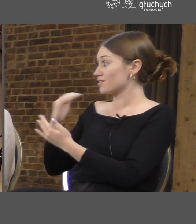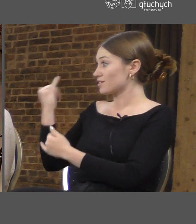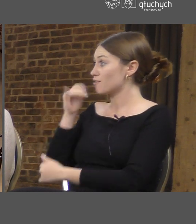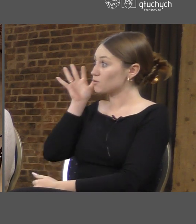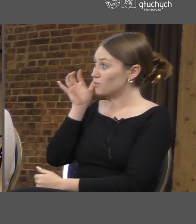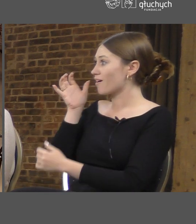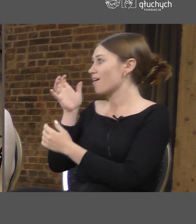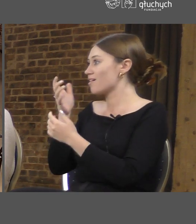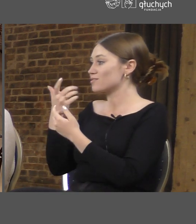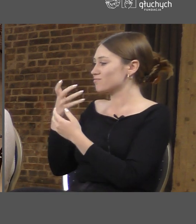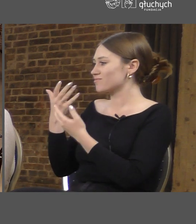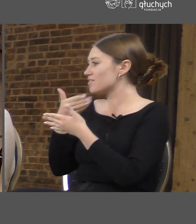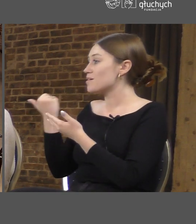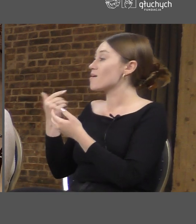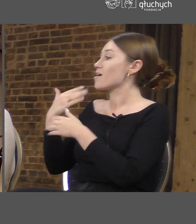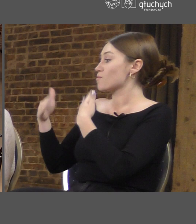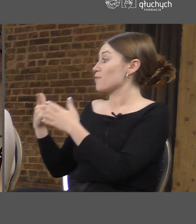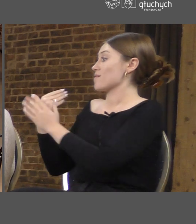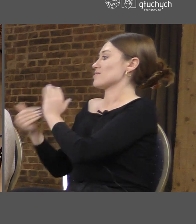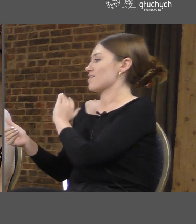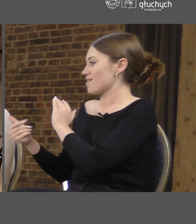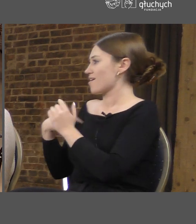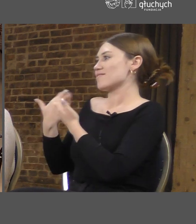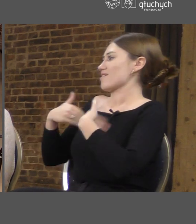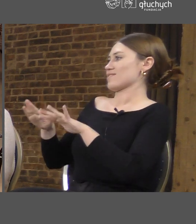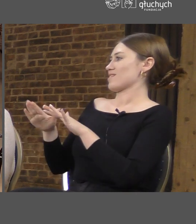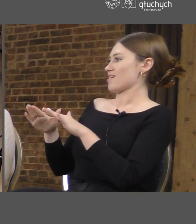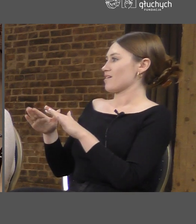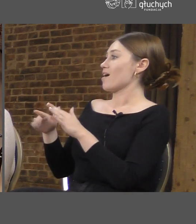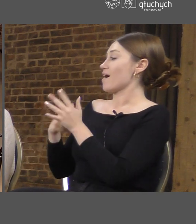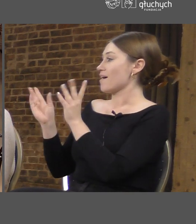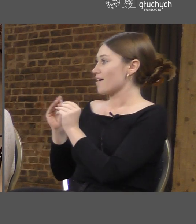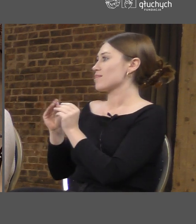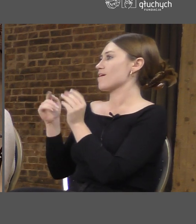This causes them to lose their pension and they are afraid to lose their pension, and the pension is necessary for them,